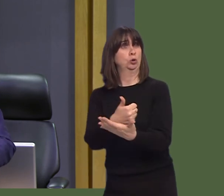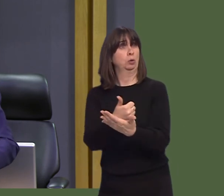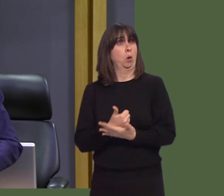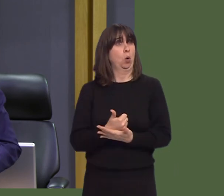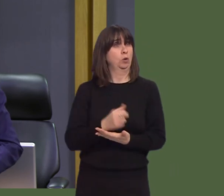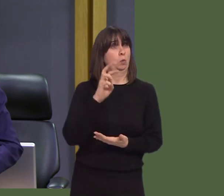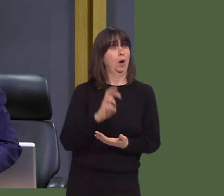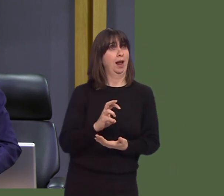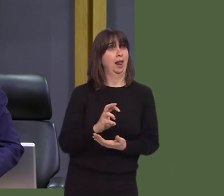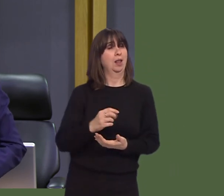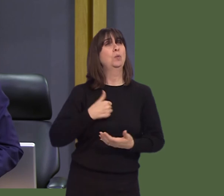policy in Wales?